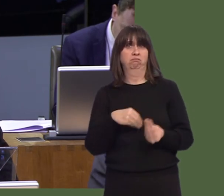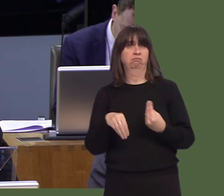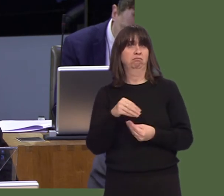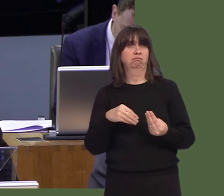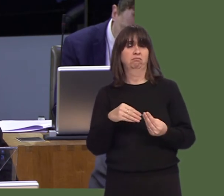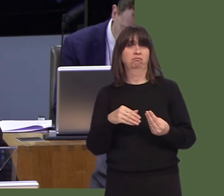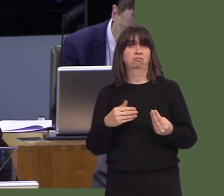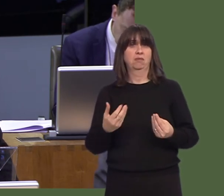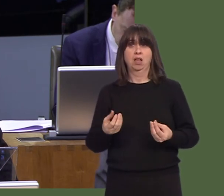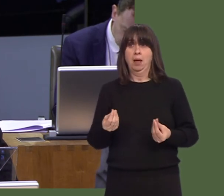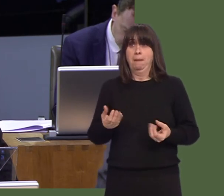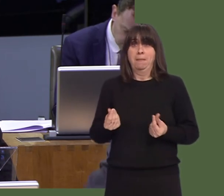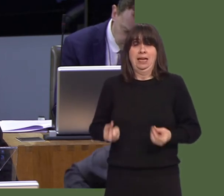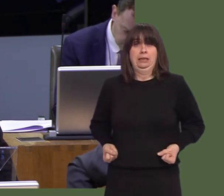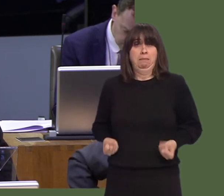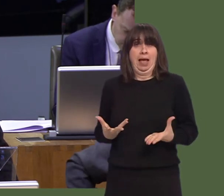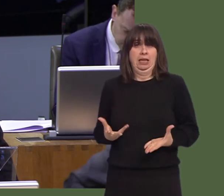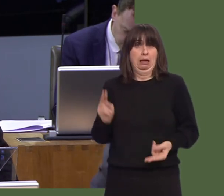Party's policy changes according to the circumstances.